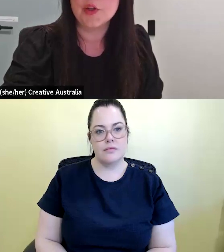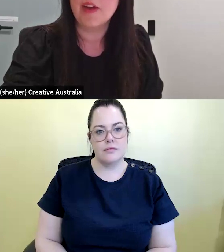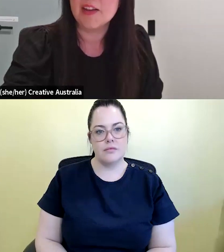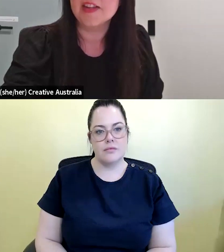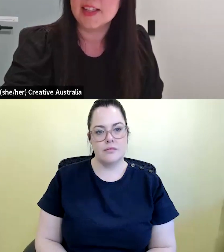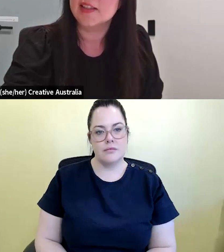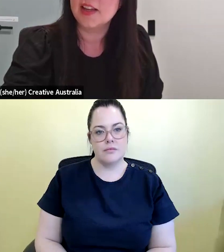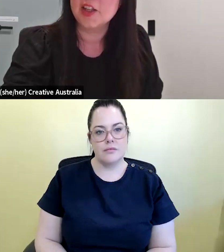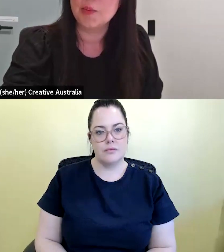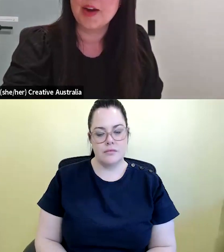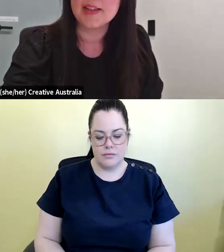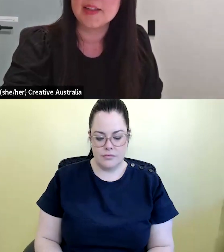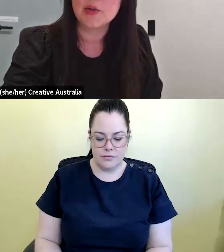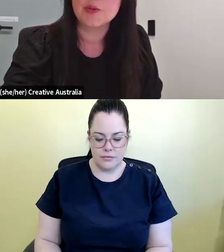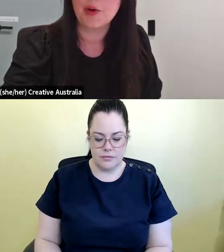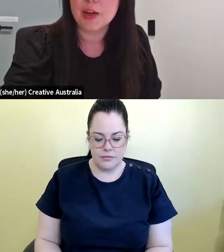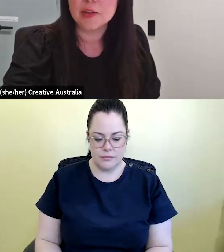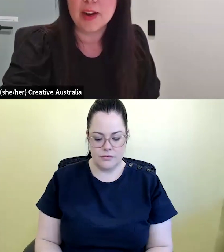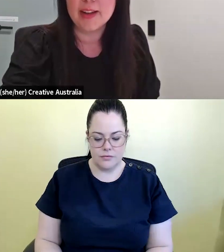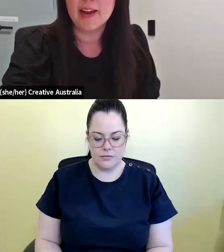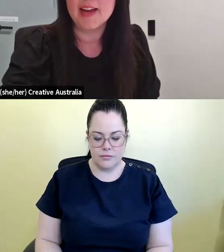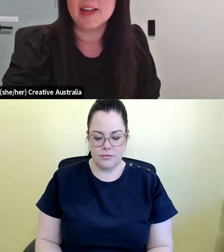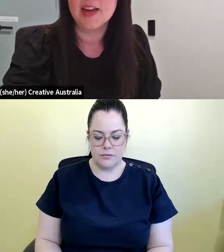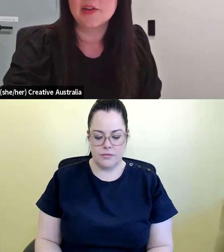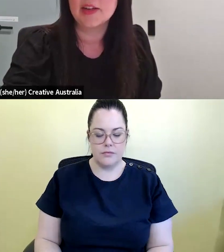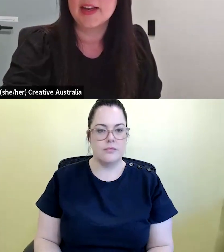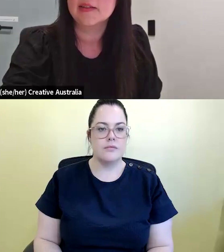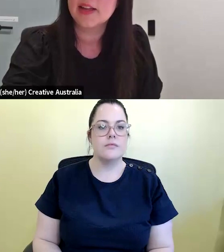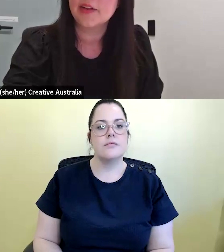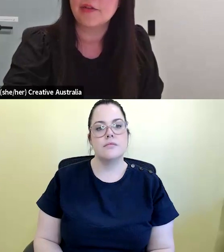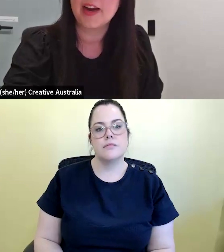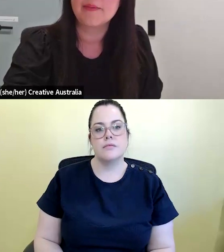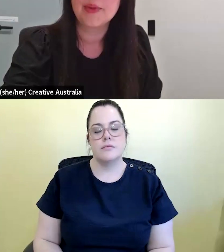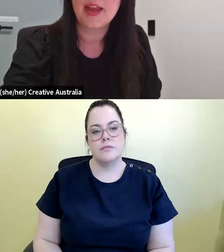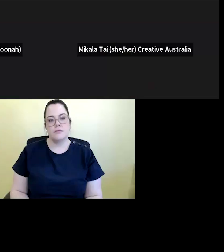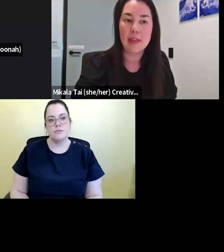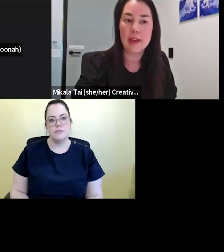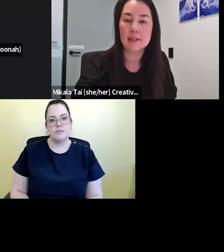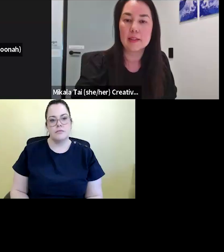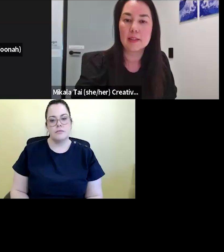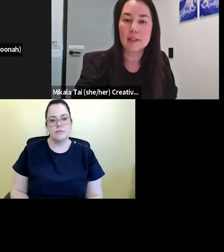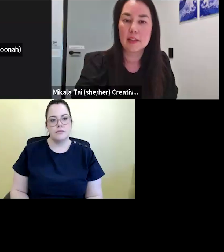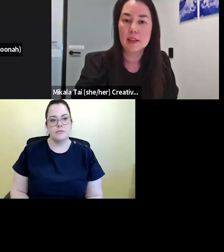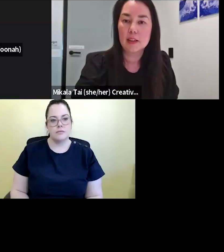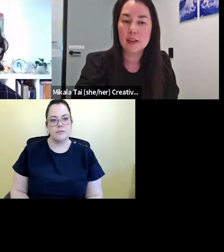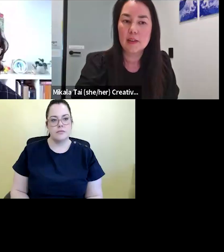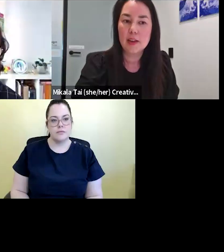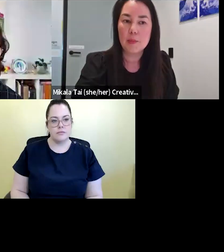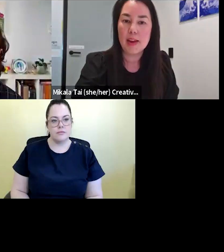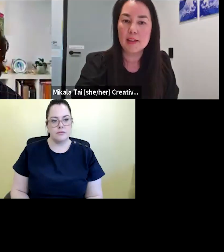and relevance is to the contemporary art movement within Australia and internationally. I will hand